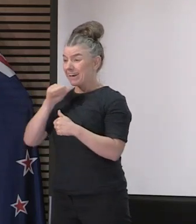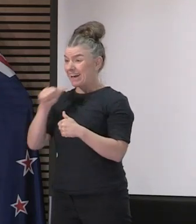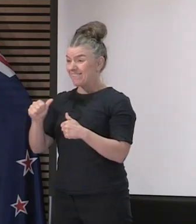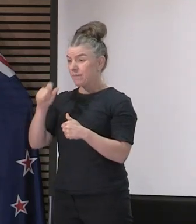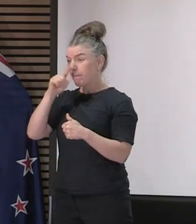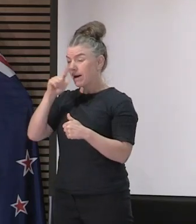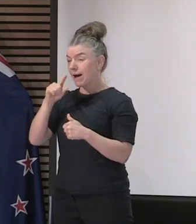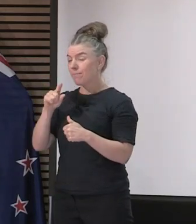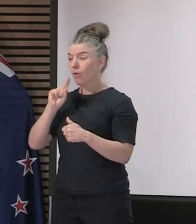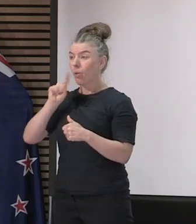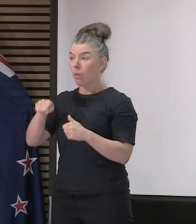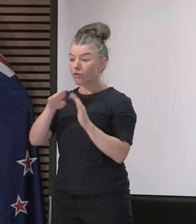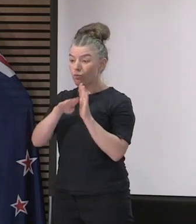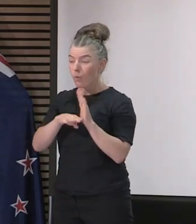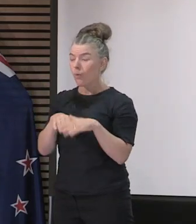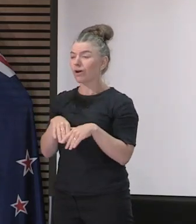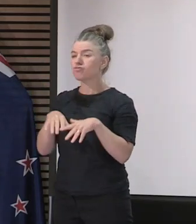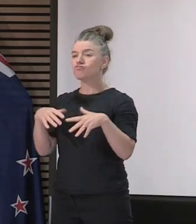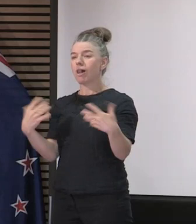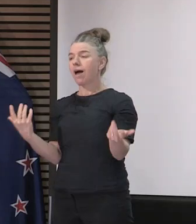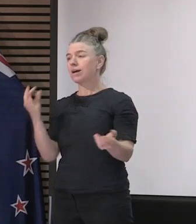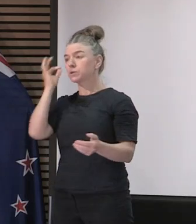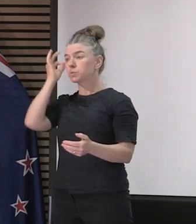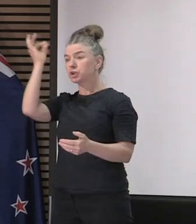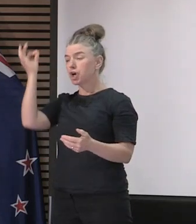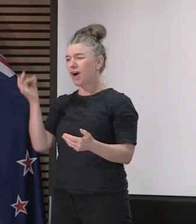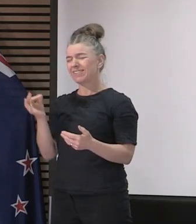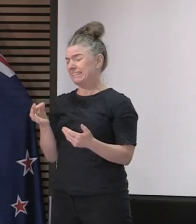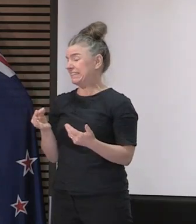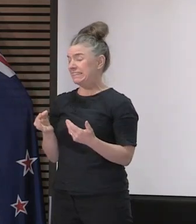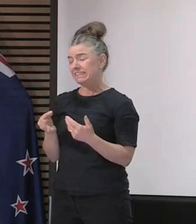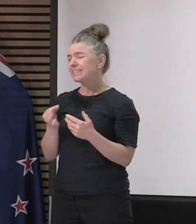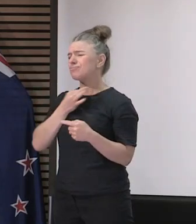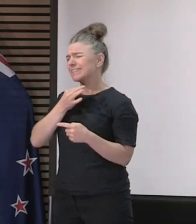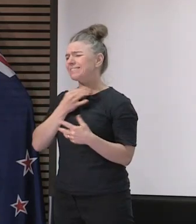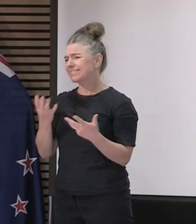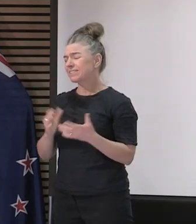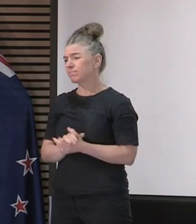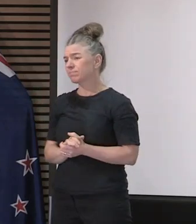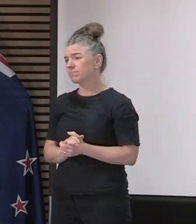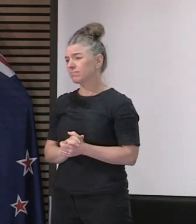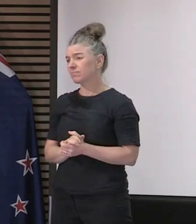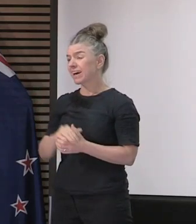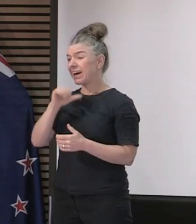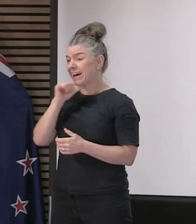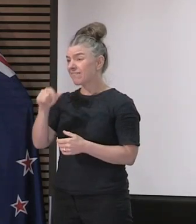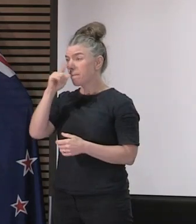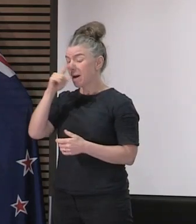We are nearly there. But let us not slacken off now. We're